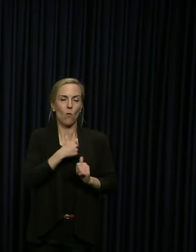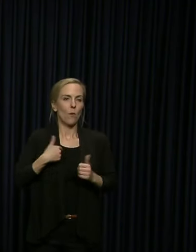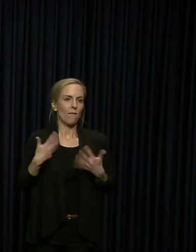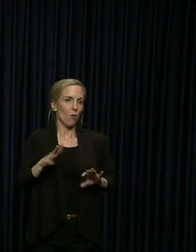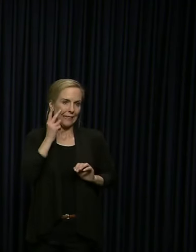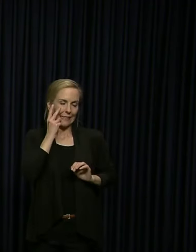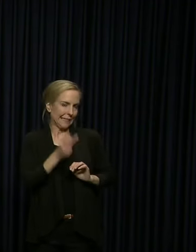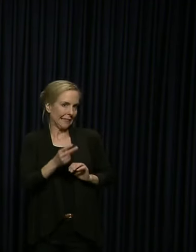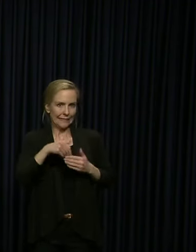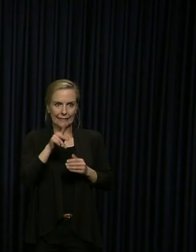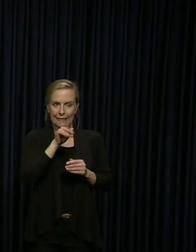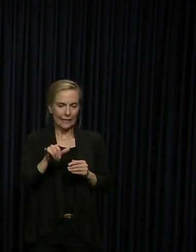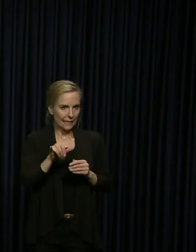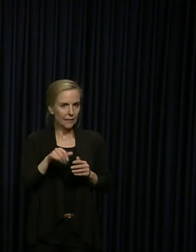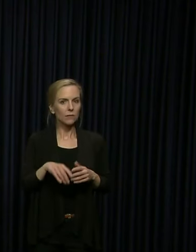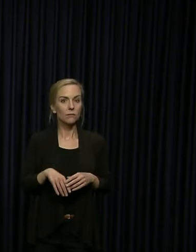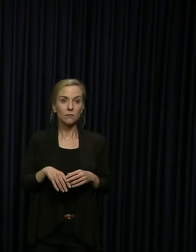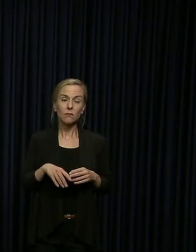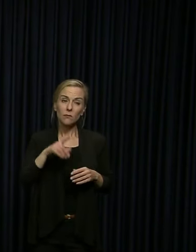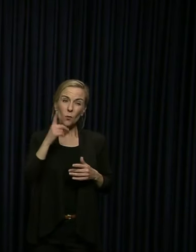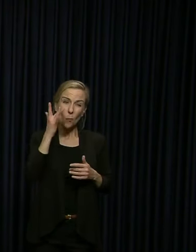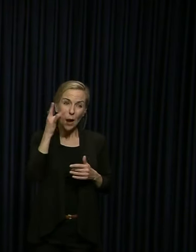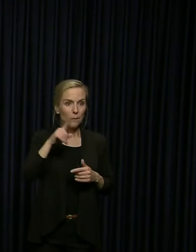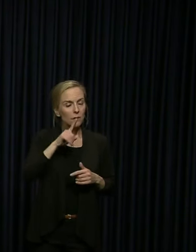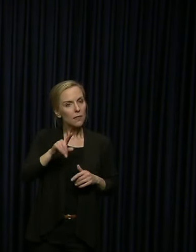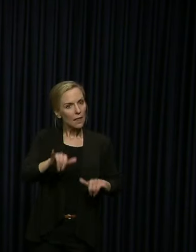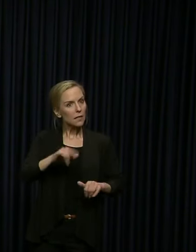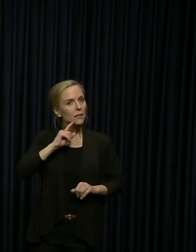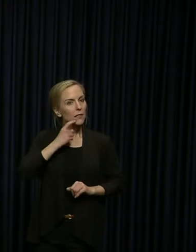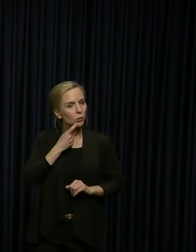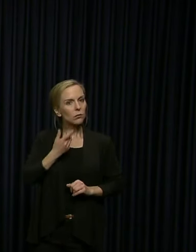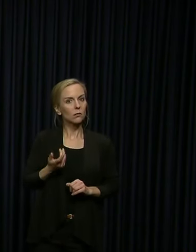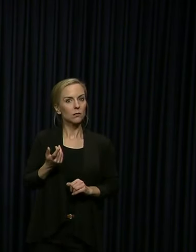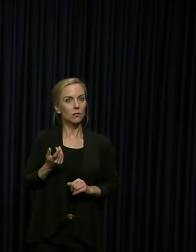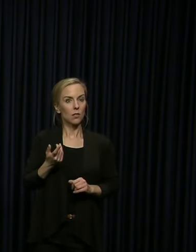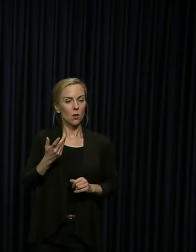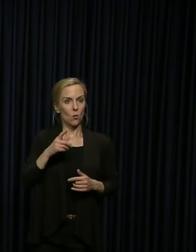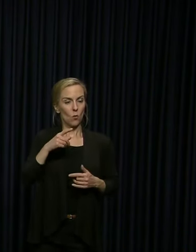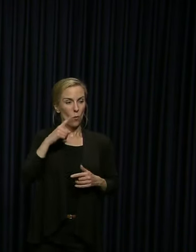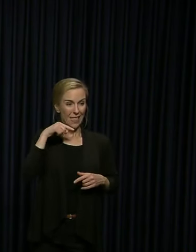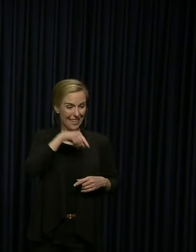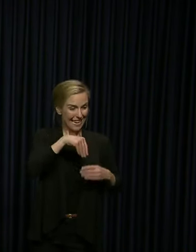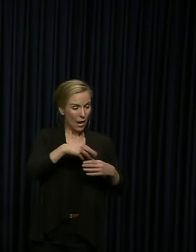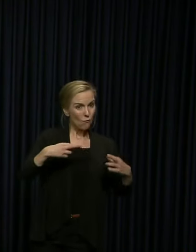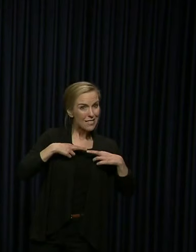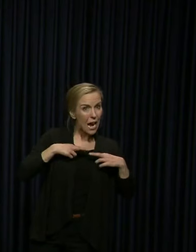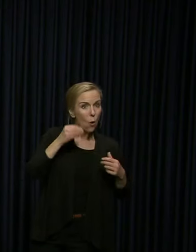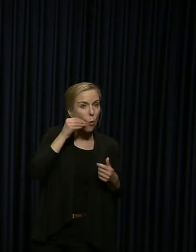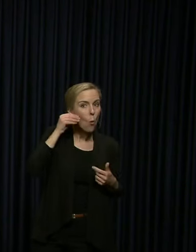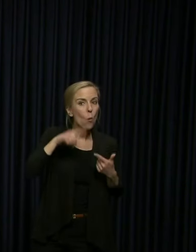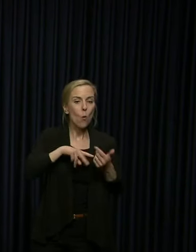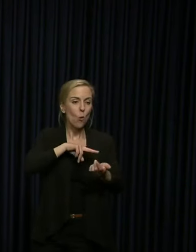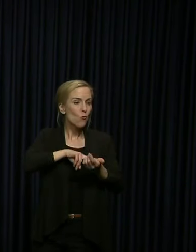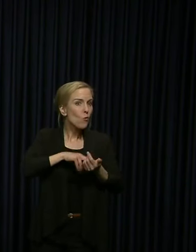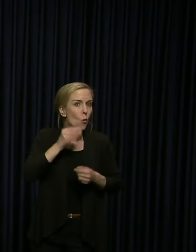HEARD BY OWNERSHIP. , ANDAND THE QUESTION IS MY THOUGHTS ON THAT.